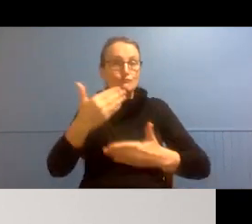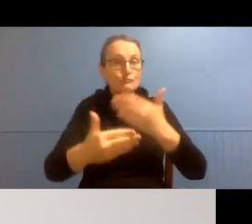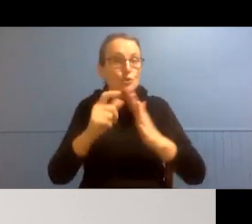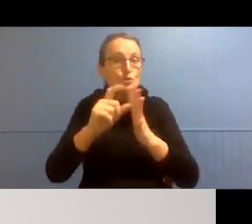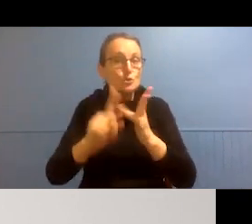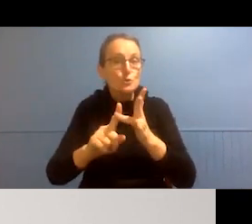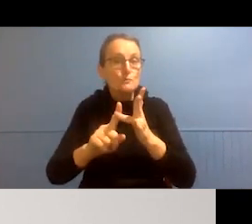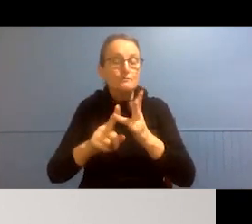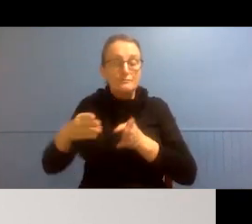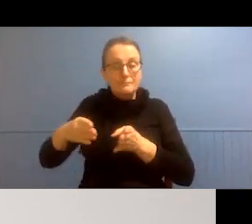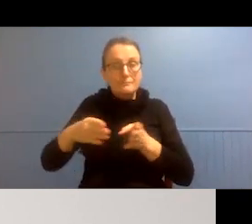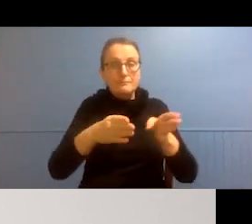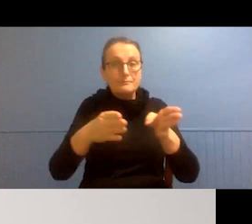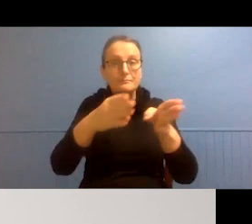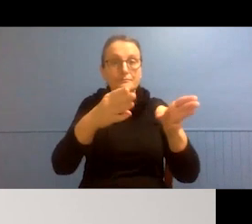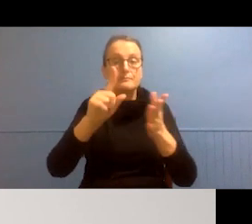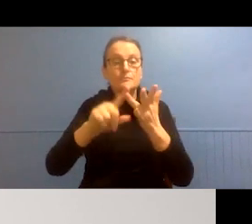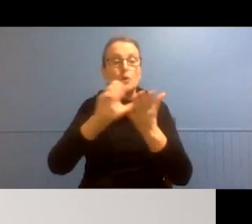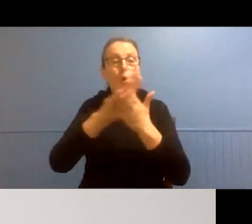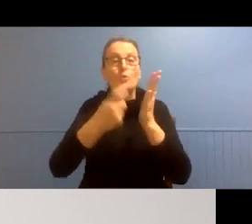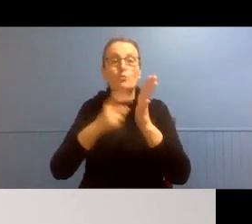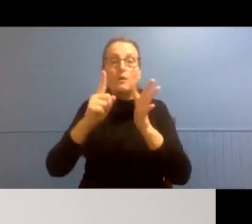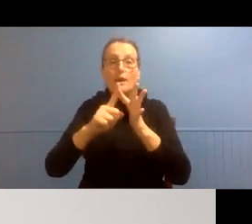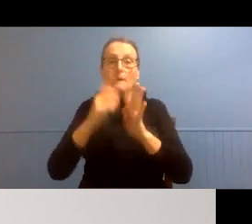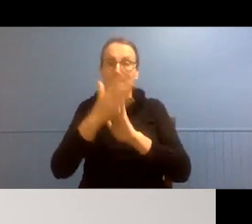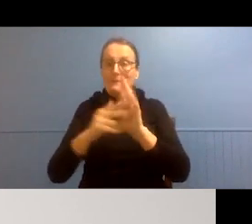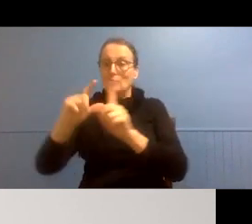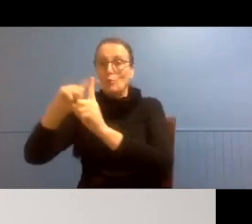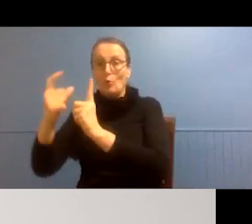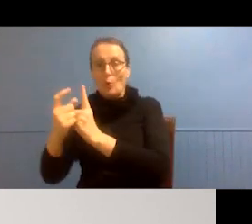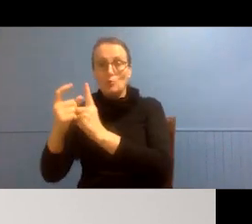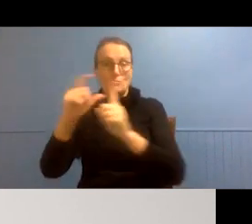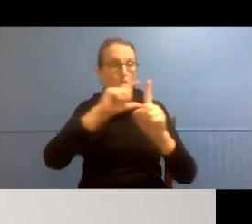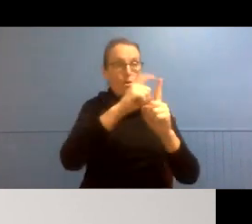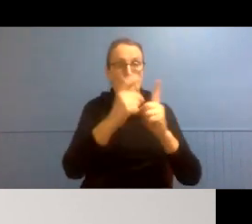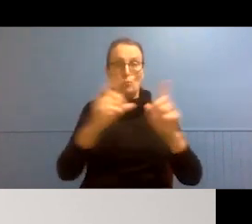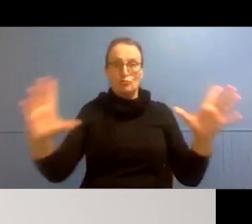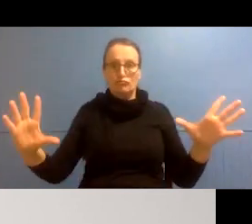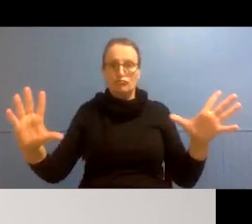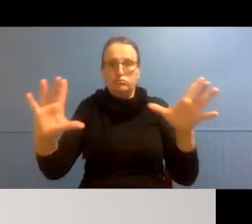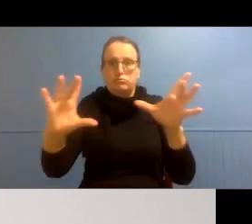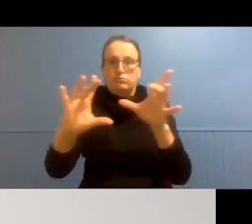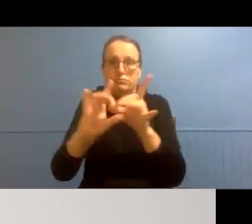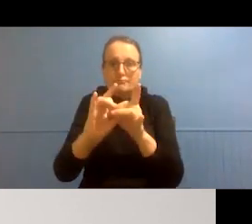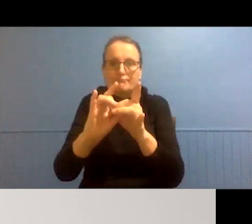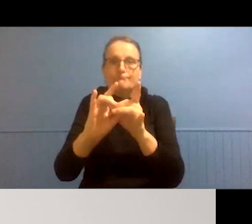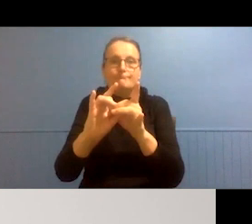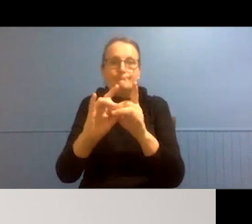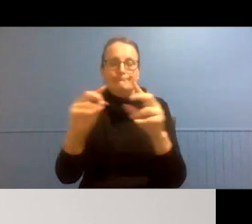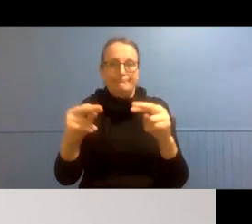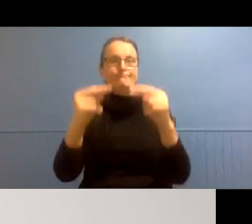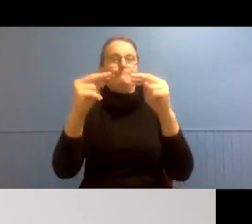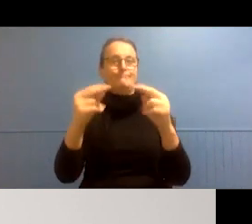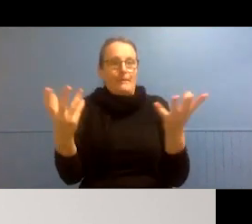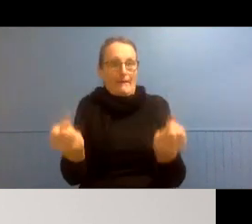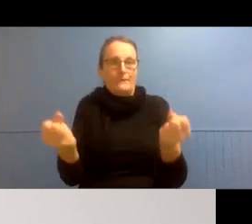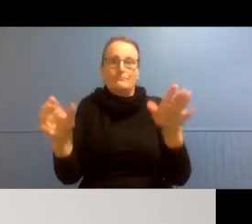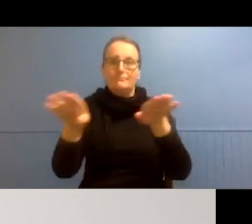river bed is where the cultures meet.